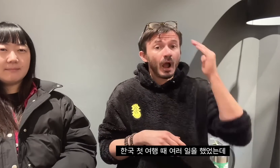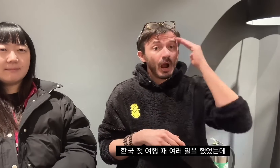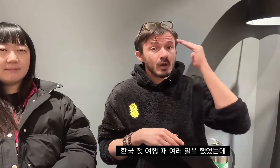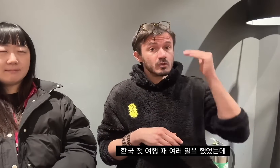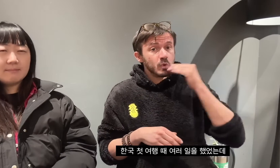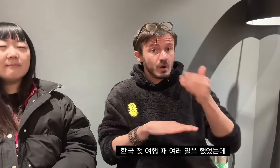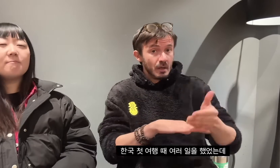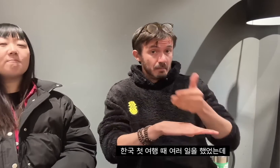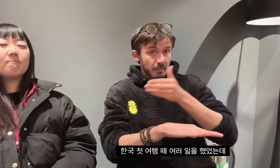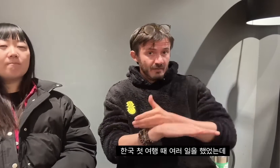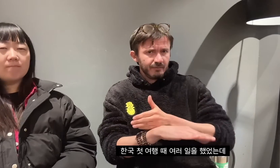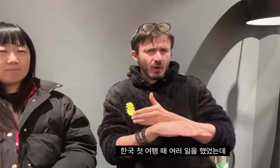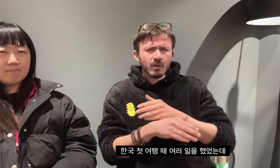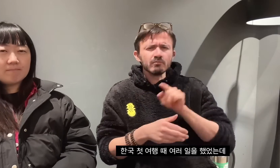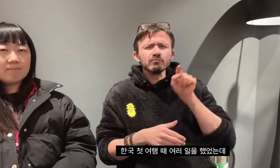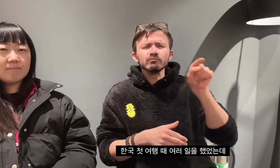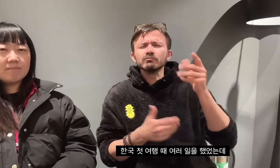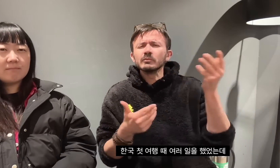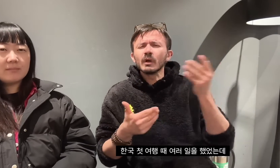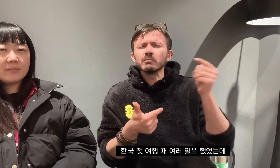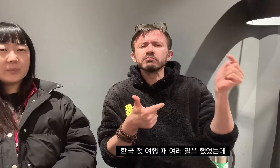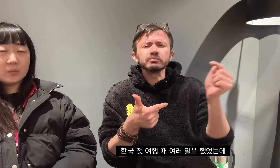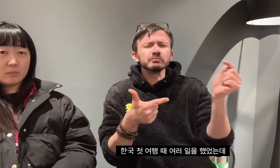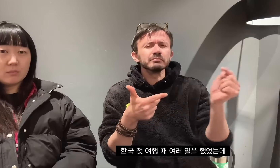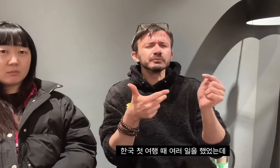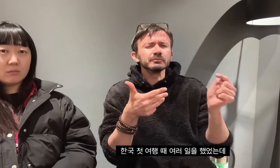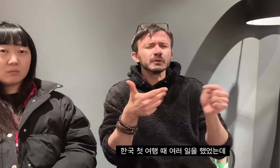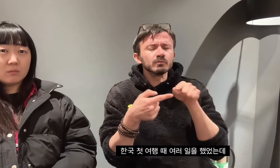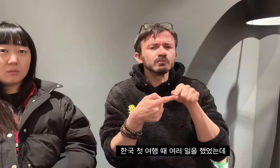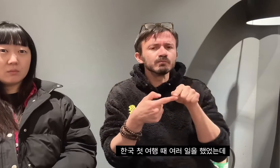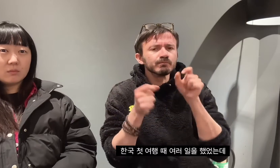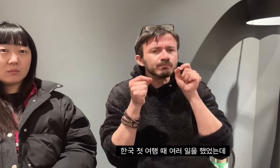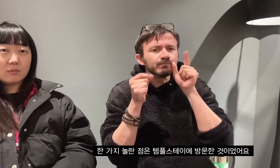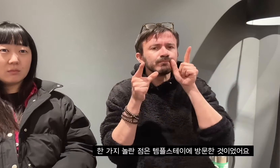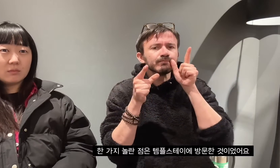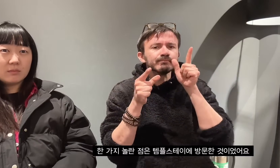Before going on my first trip to Korea, there are things to do,